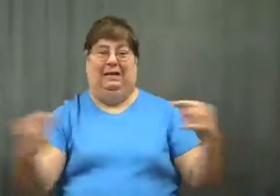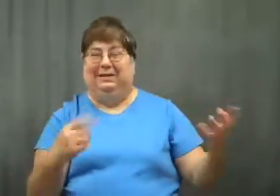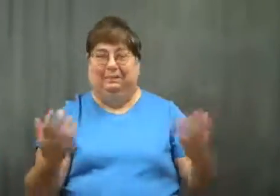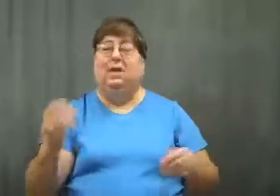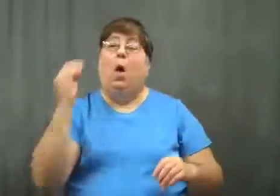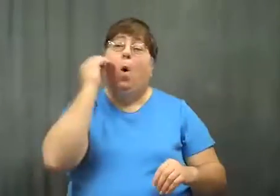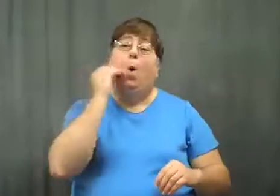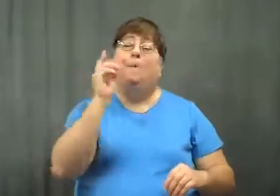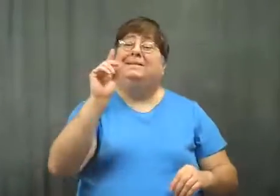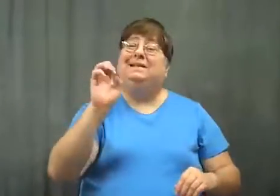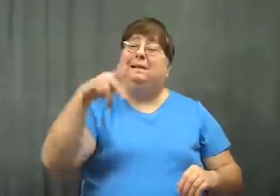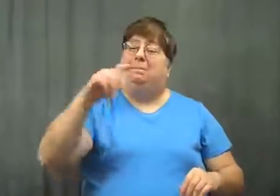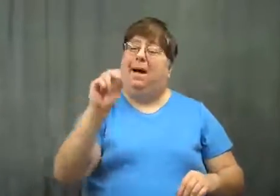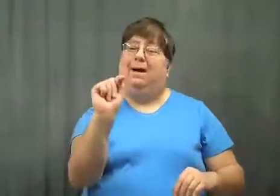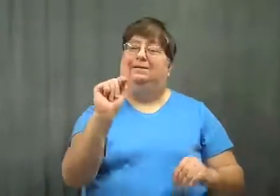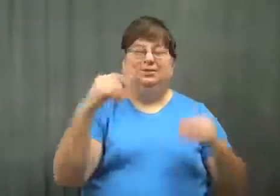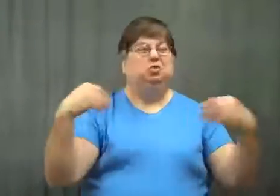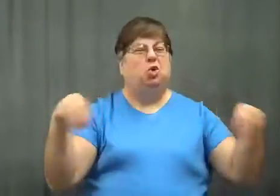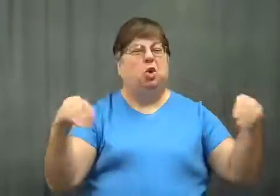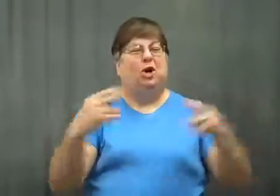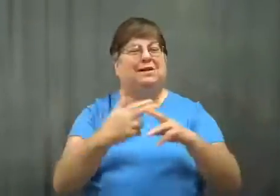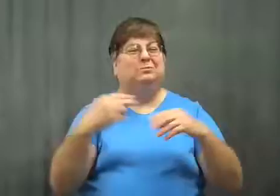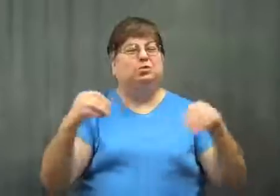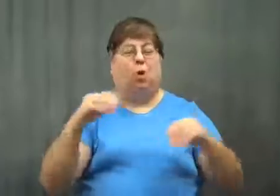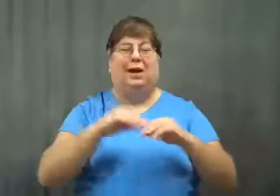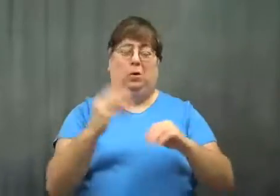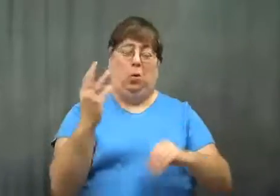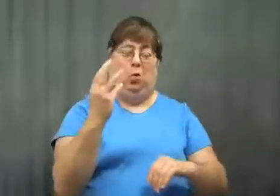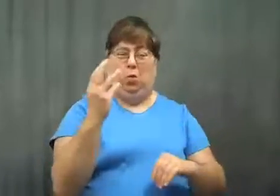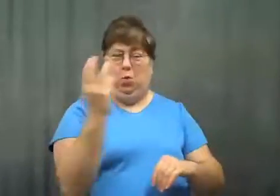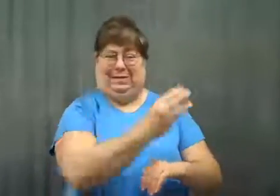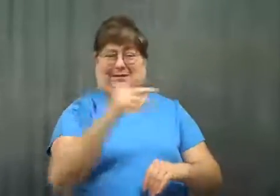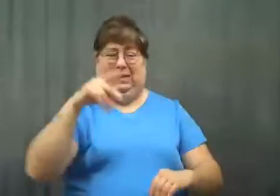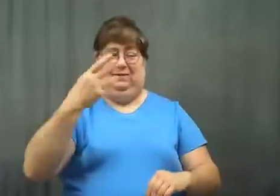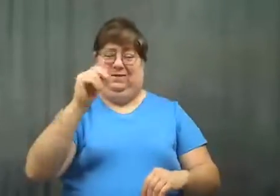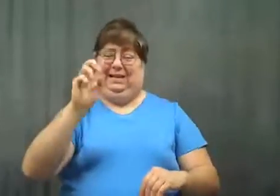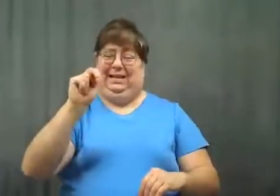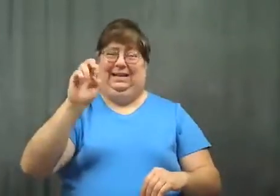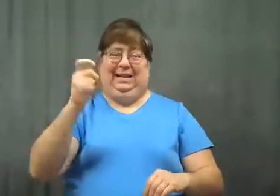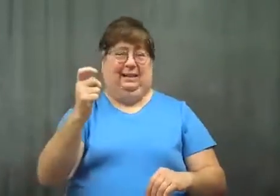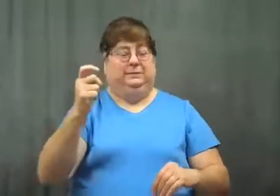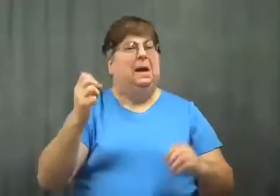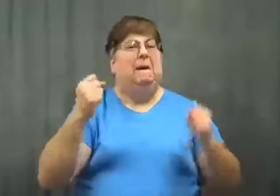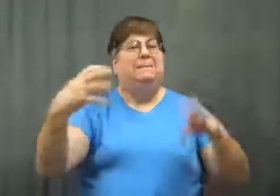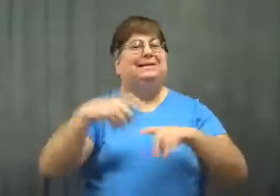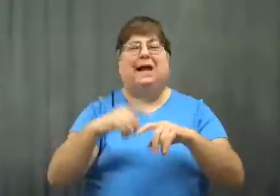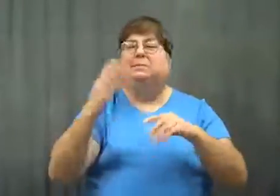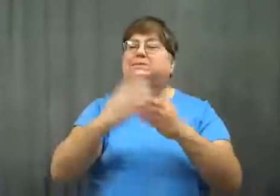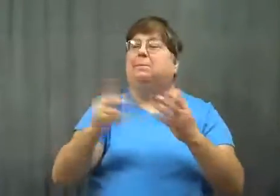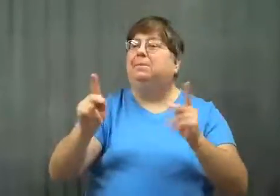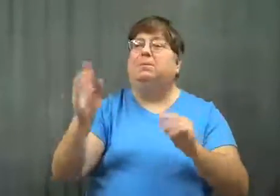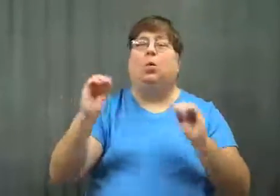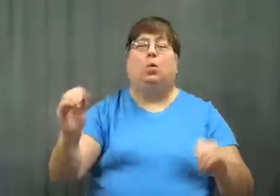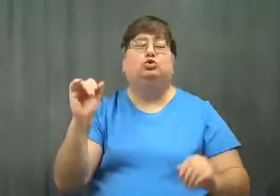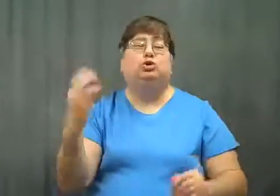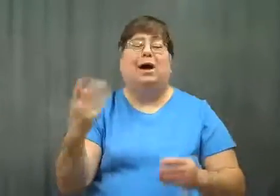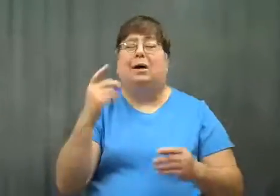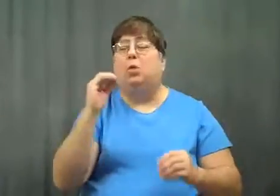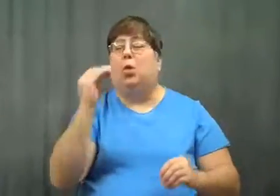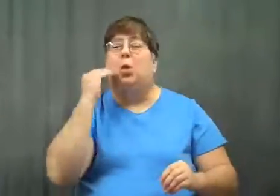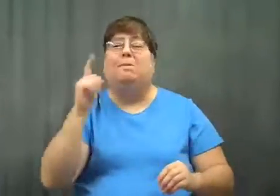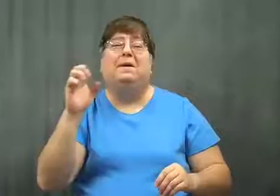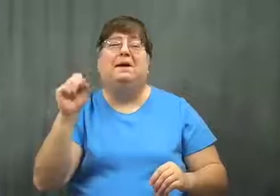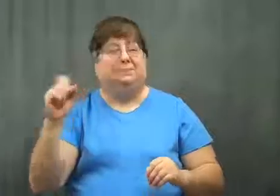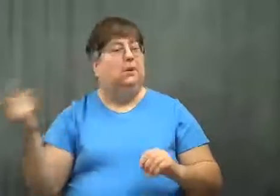The Home Depot store in west Phoenix is where many unemployed and/or homeless